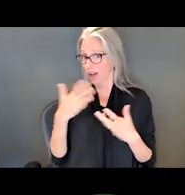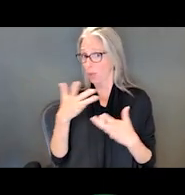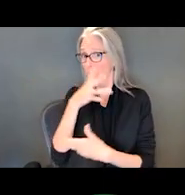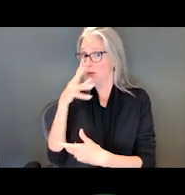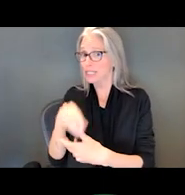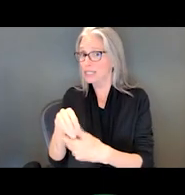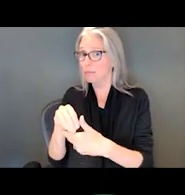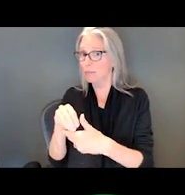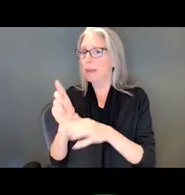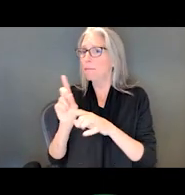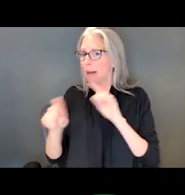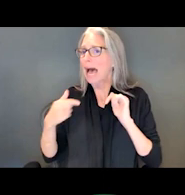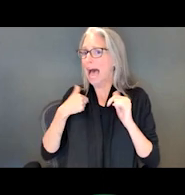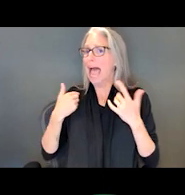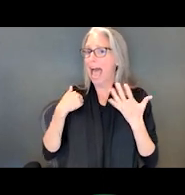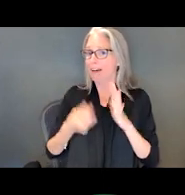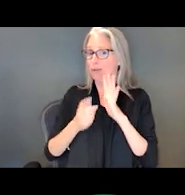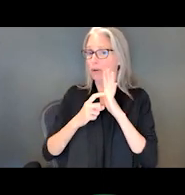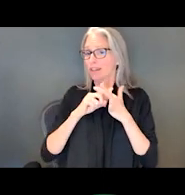folks who are land managers and in other positions is.